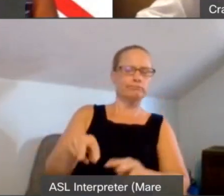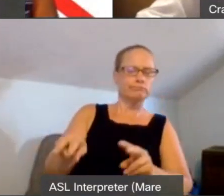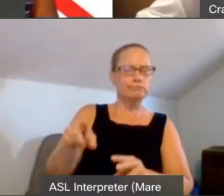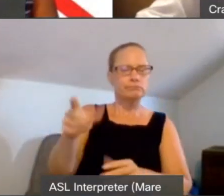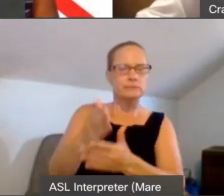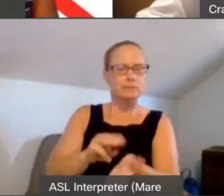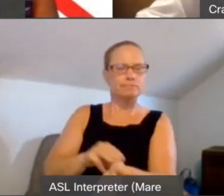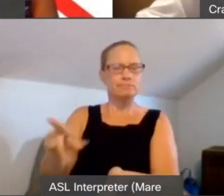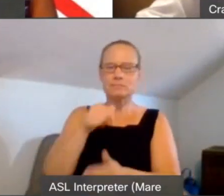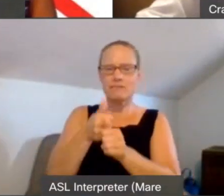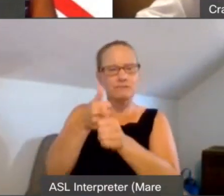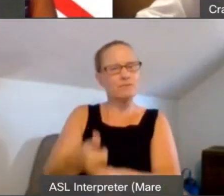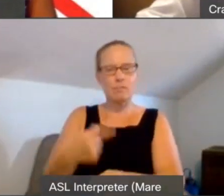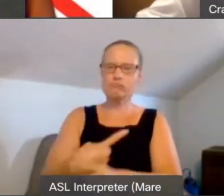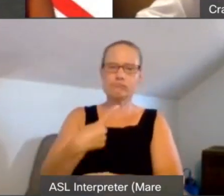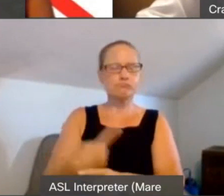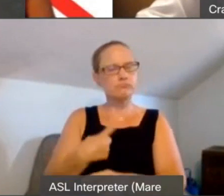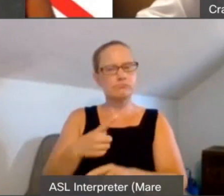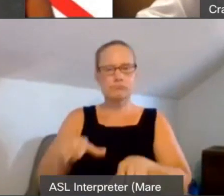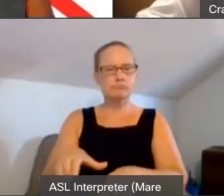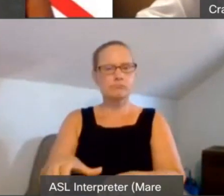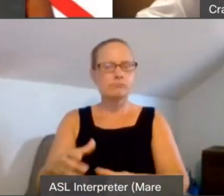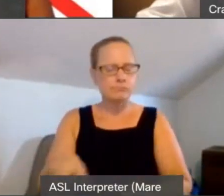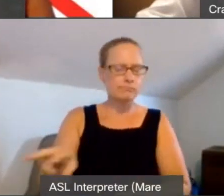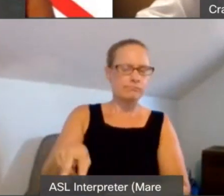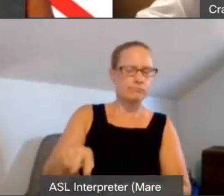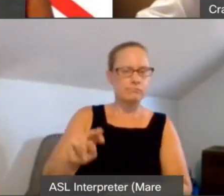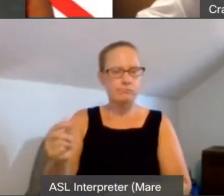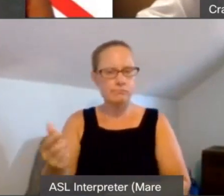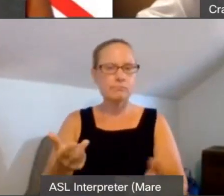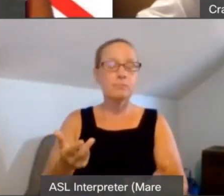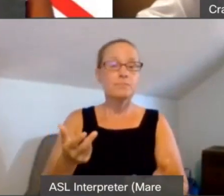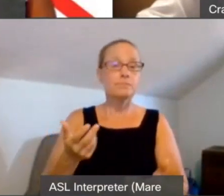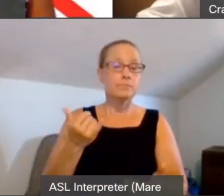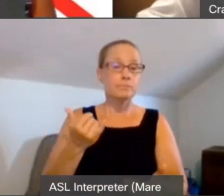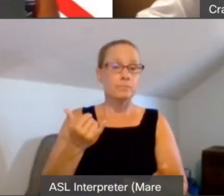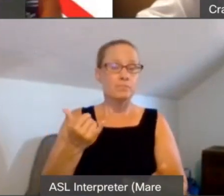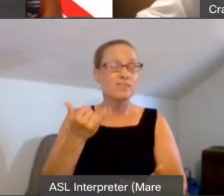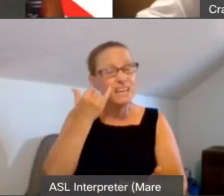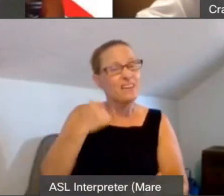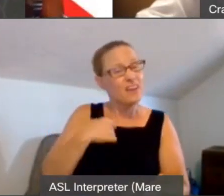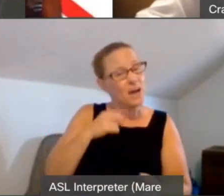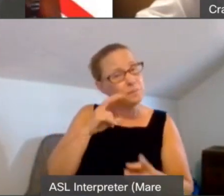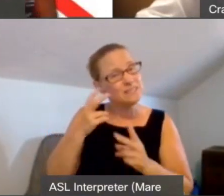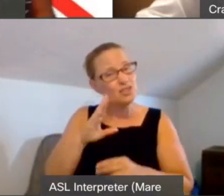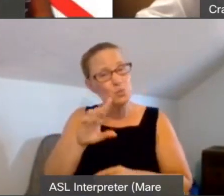evidence-based practice and the person who entered that question if I'm misreading that, please resubmit your question, thank you.